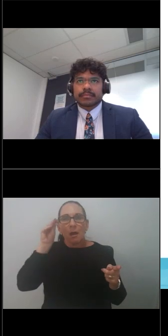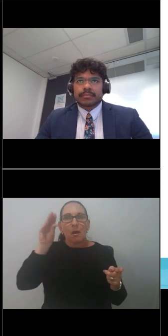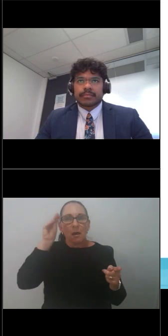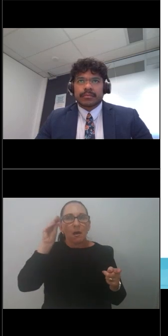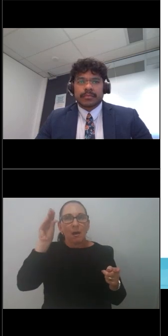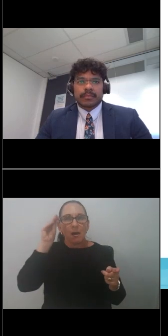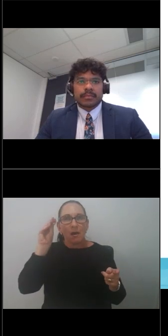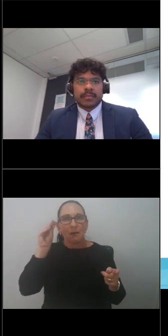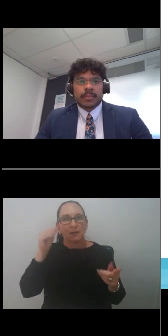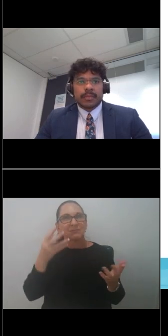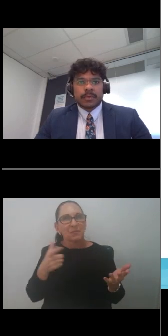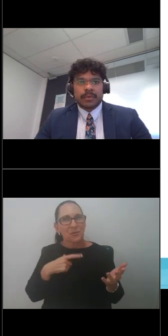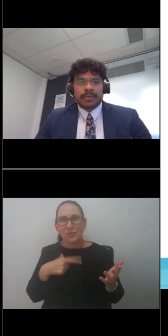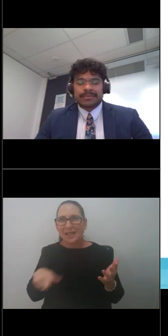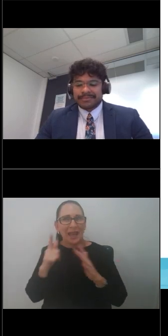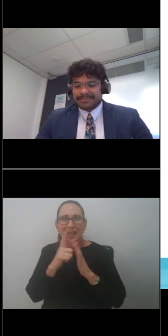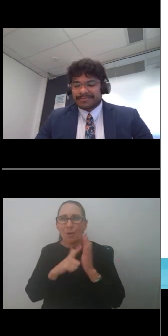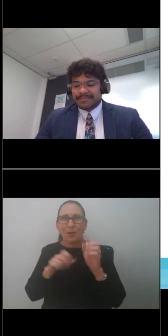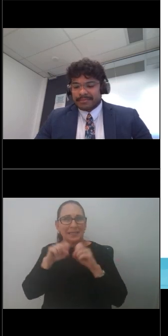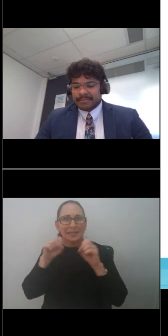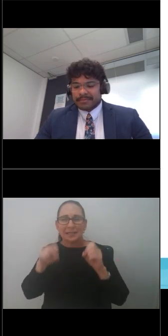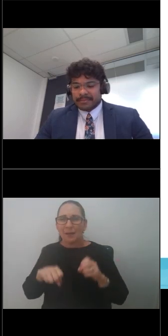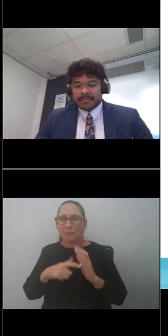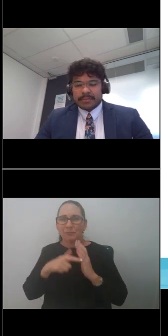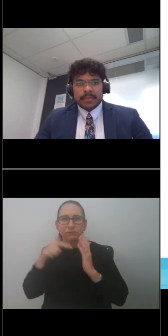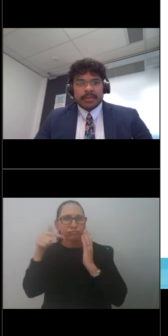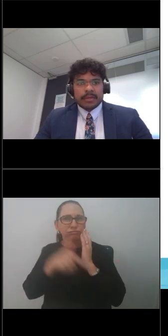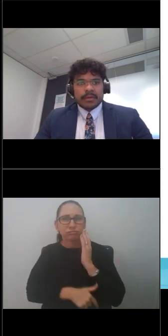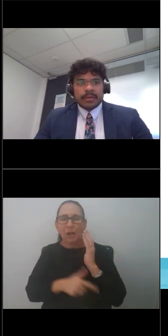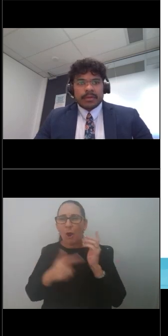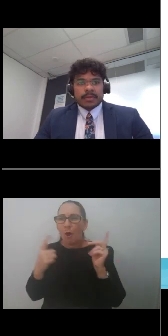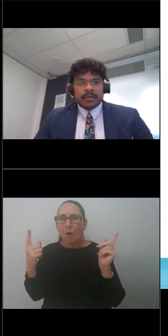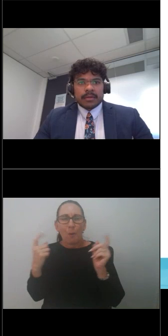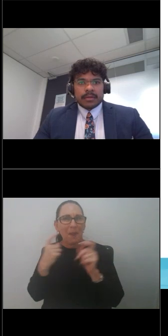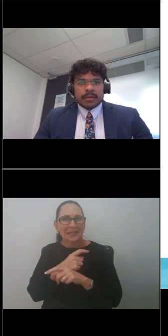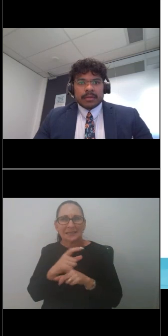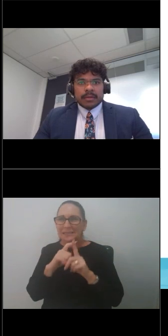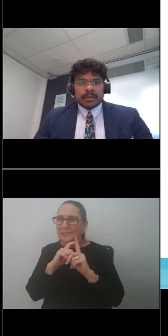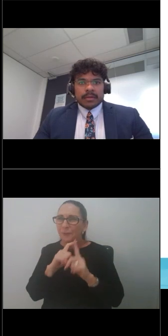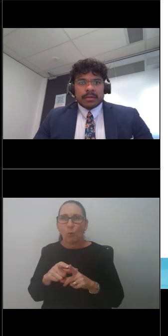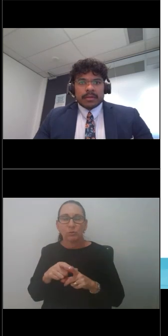complex as it is and you're already your clients are already at that point where they're feeling